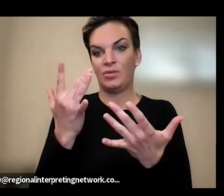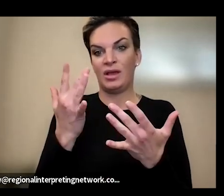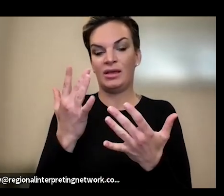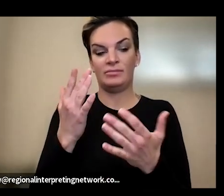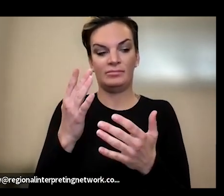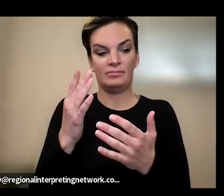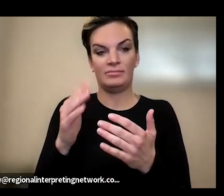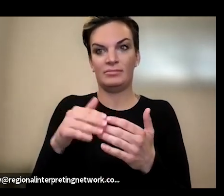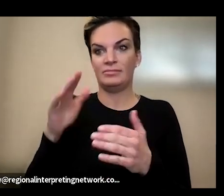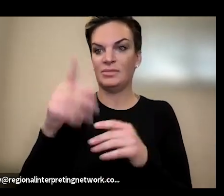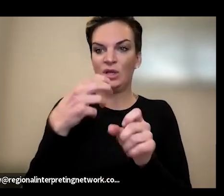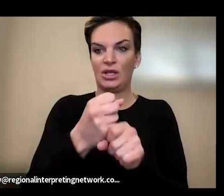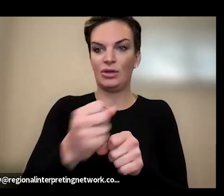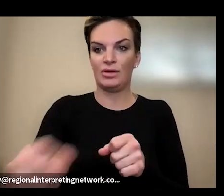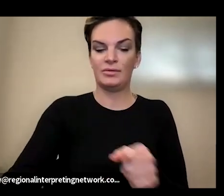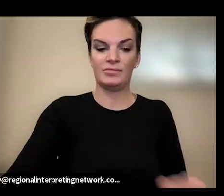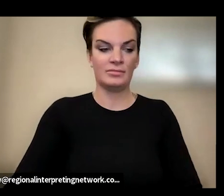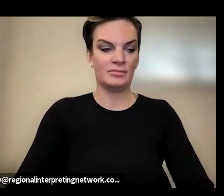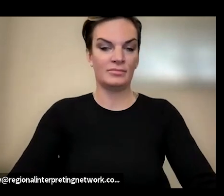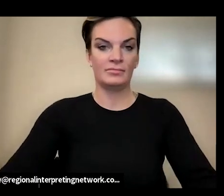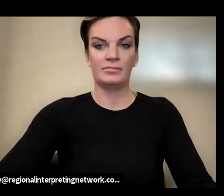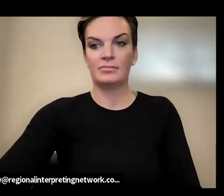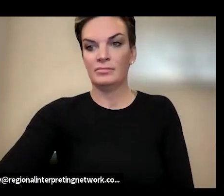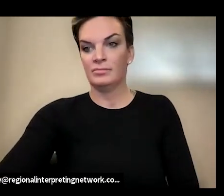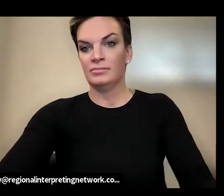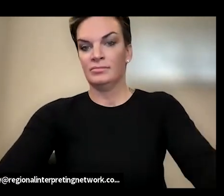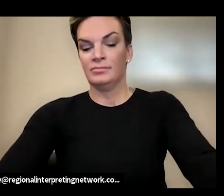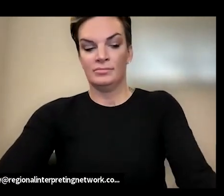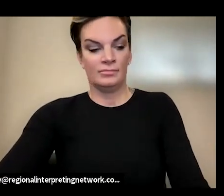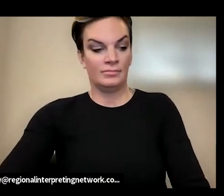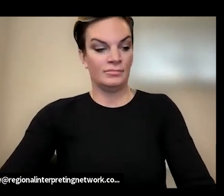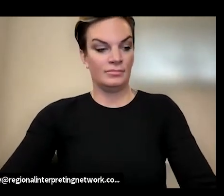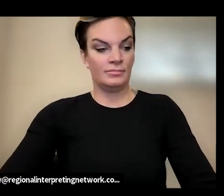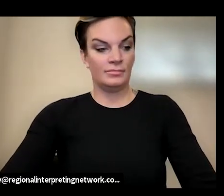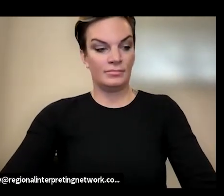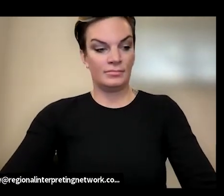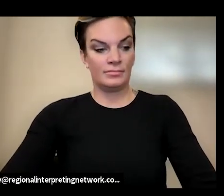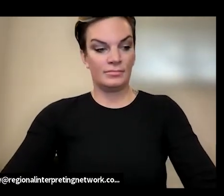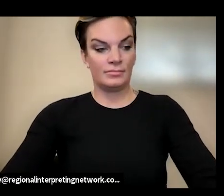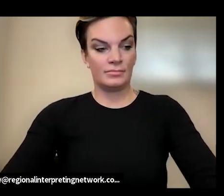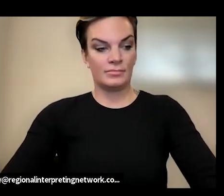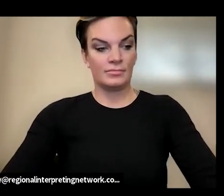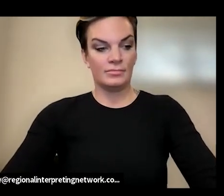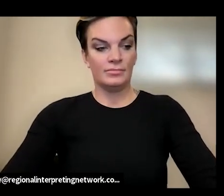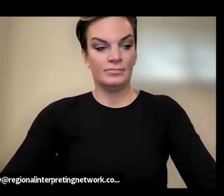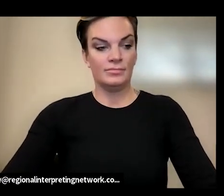a year. So, if you were like me and most of your destruction happened in your first one or two